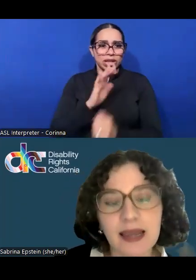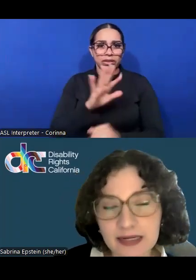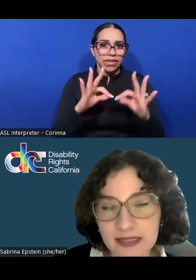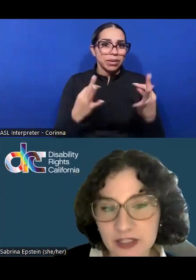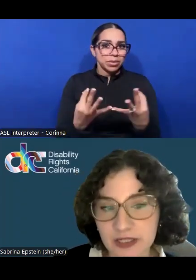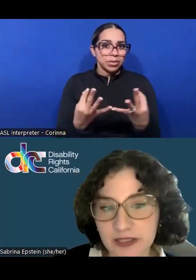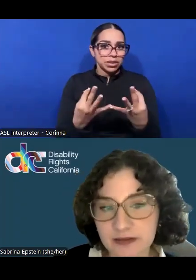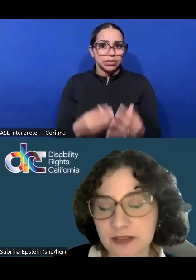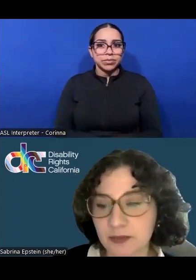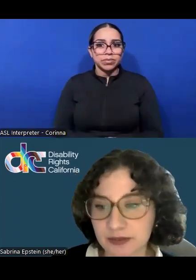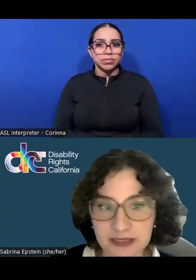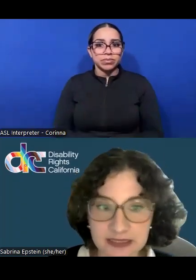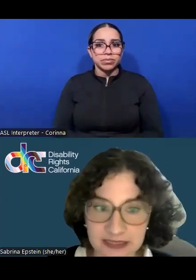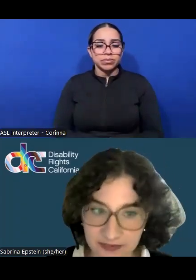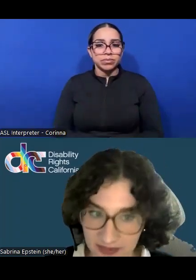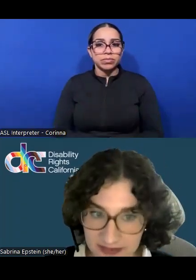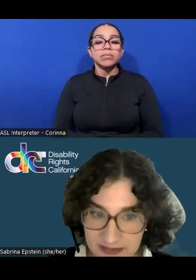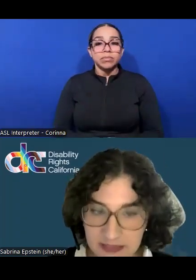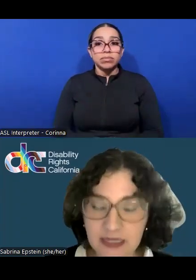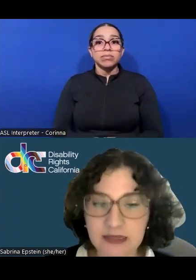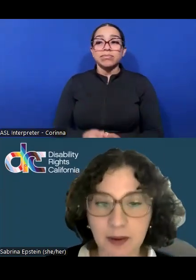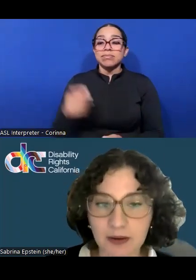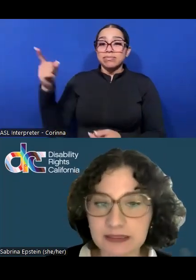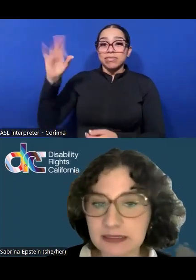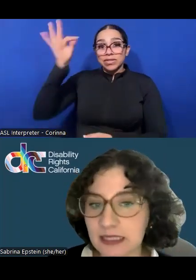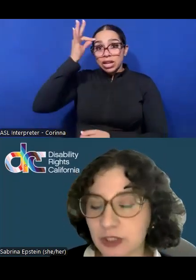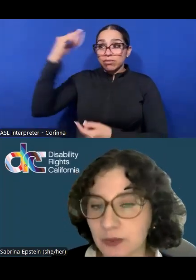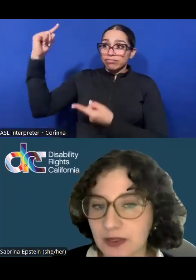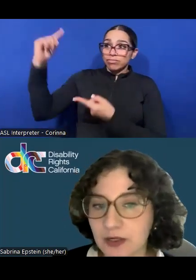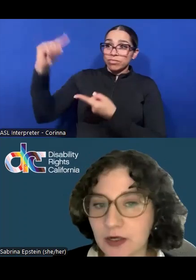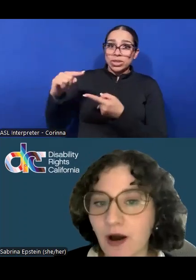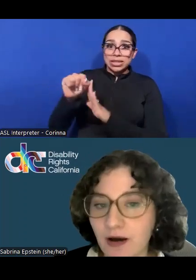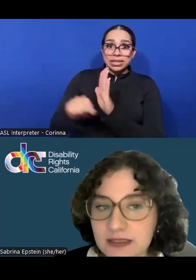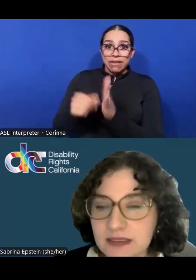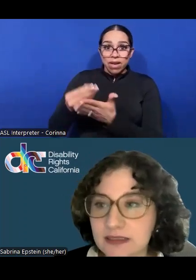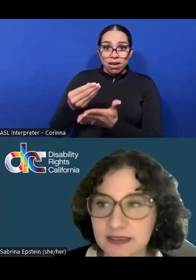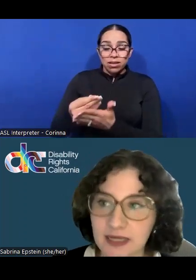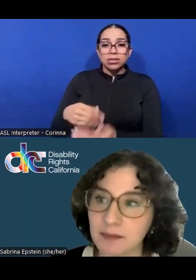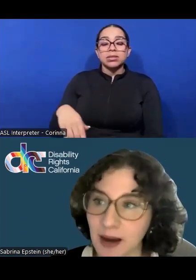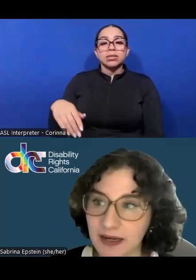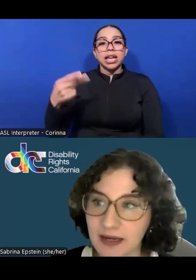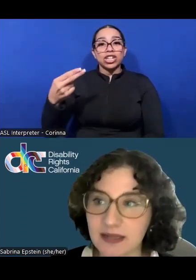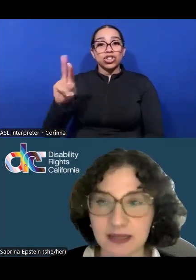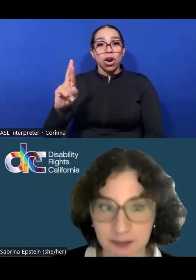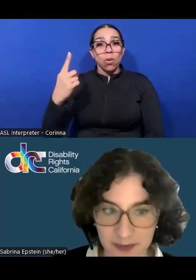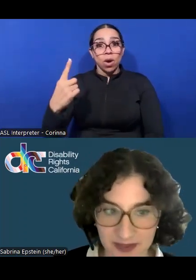In addition to reducing the state funds, the policies in H.R. 1 ask the state money to implement.